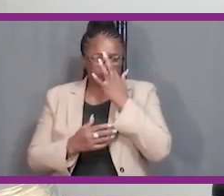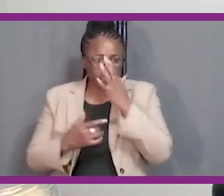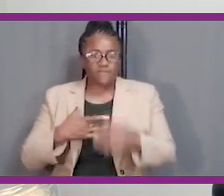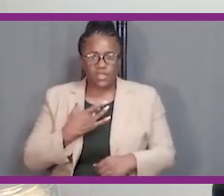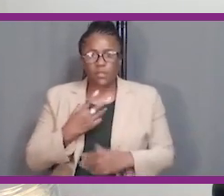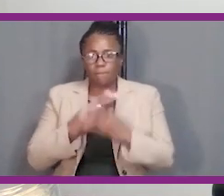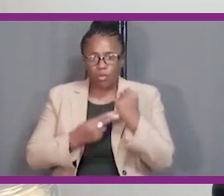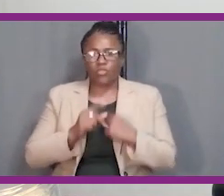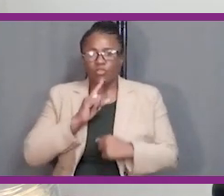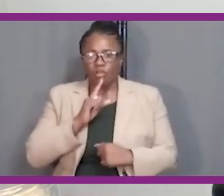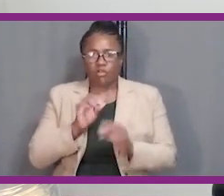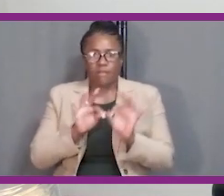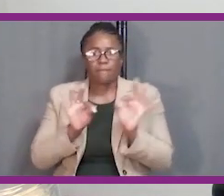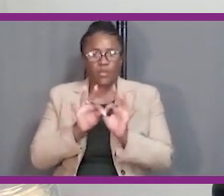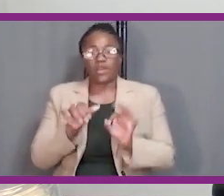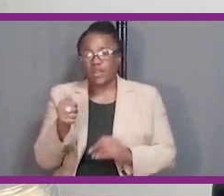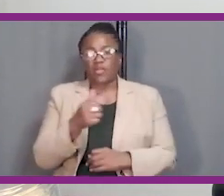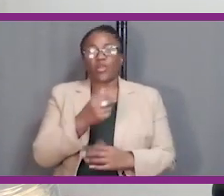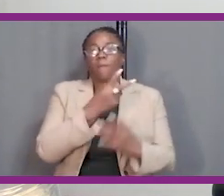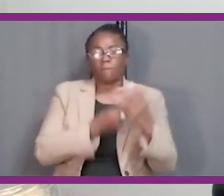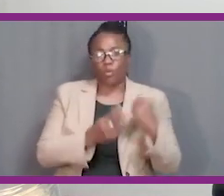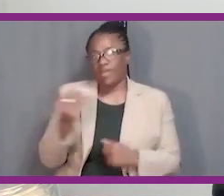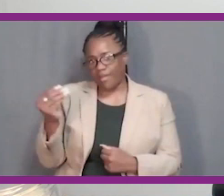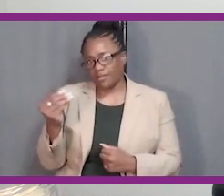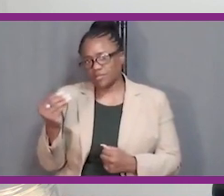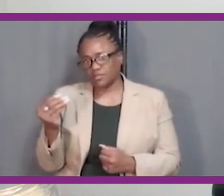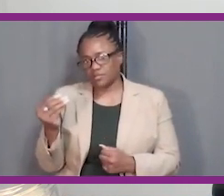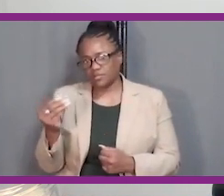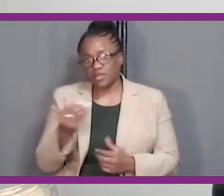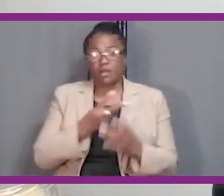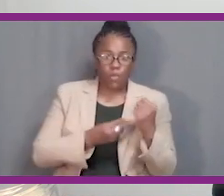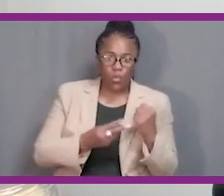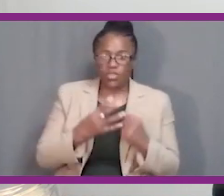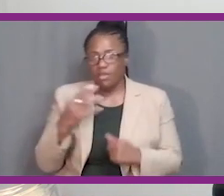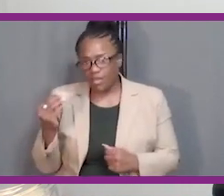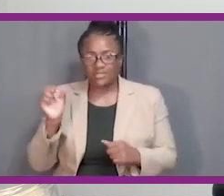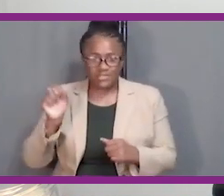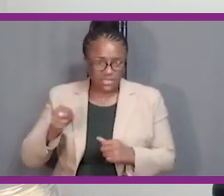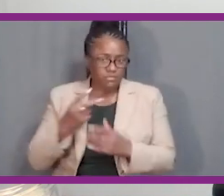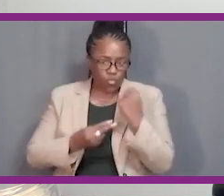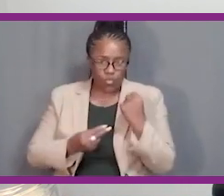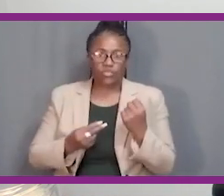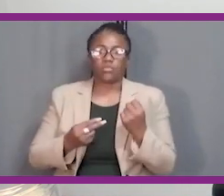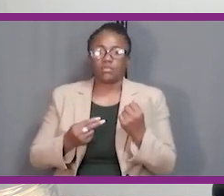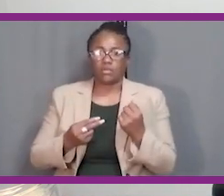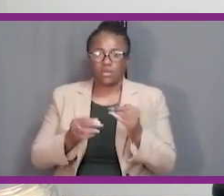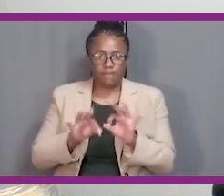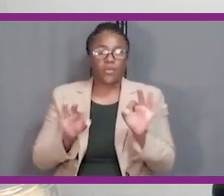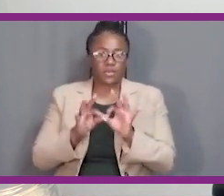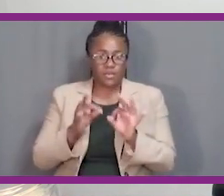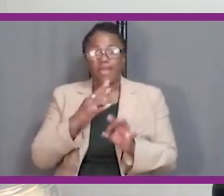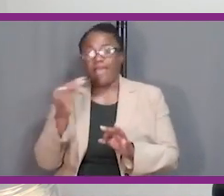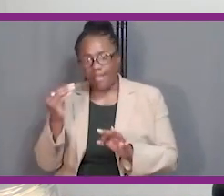I think that, I know it's only symbolic, but I do think that joining and being able to sign